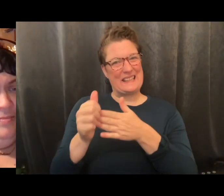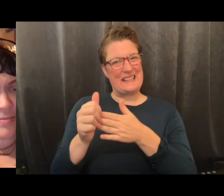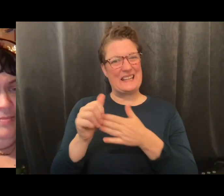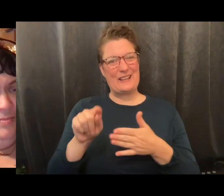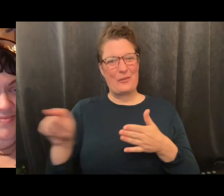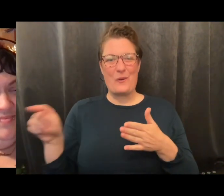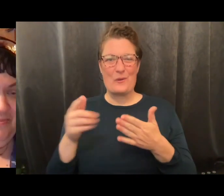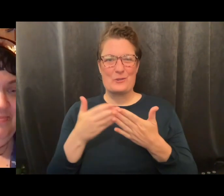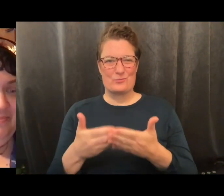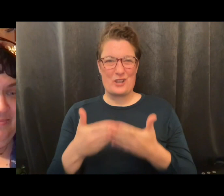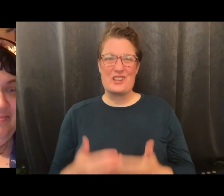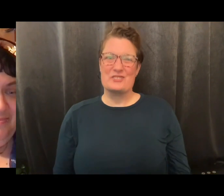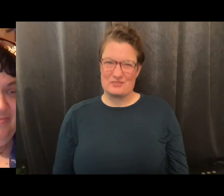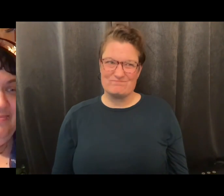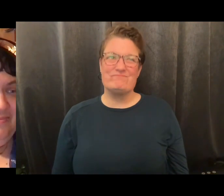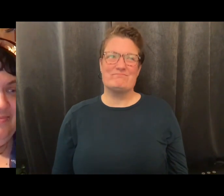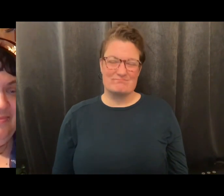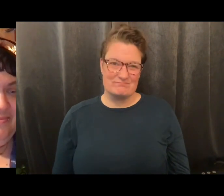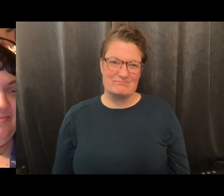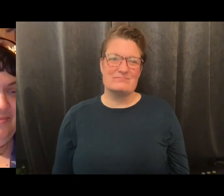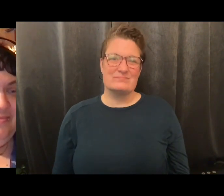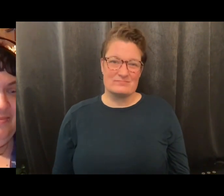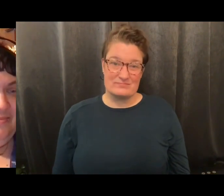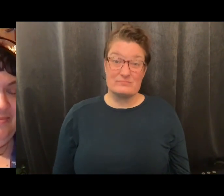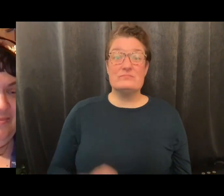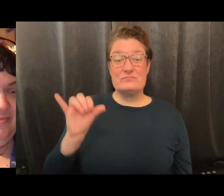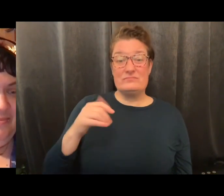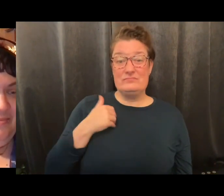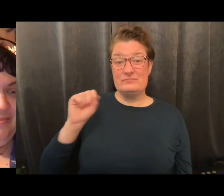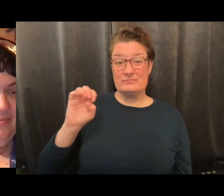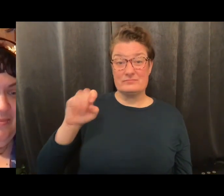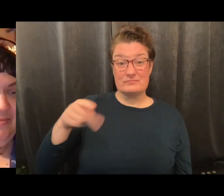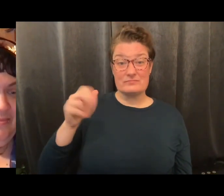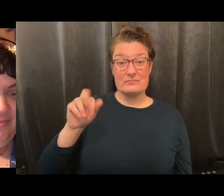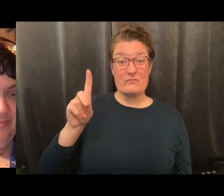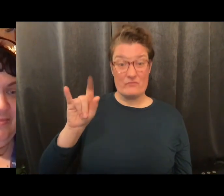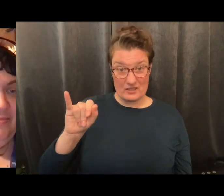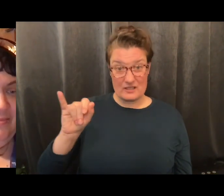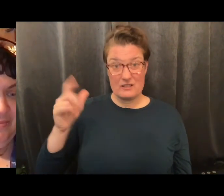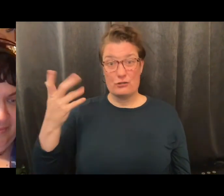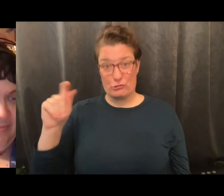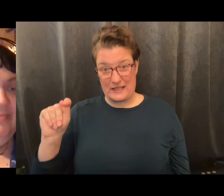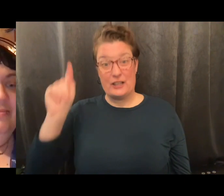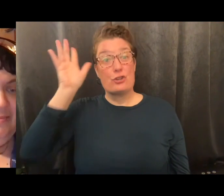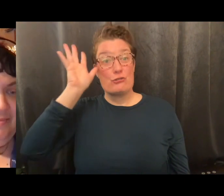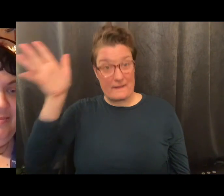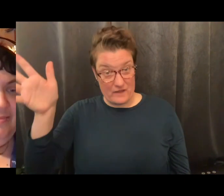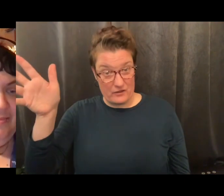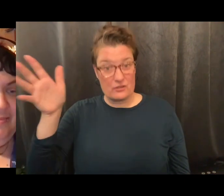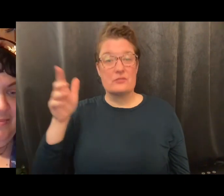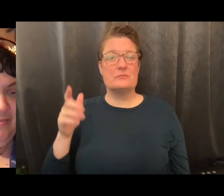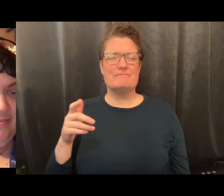And I have a Sephardi great grandfather who, uh, I haven't gotten lots of details